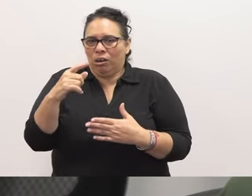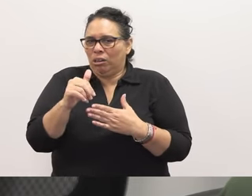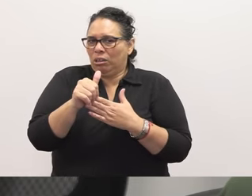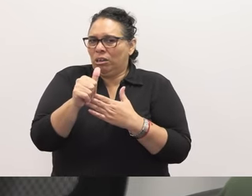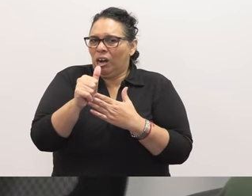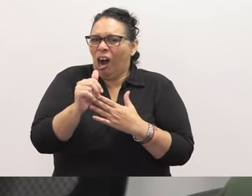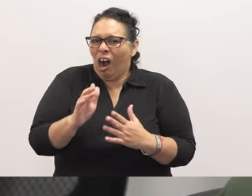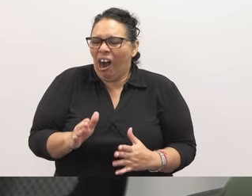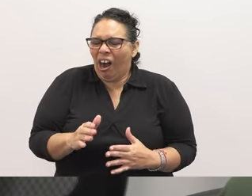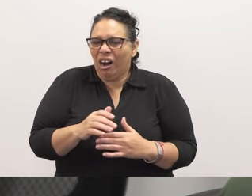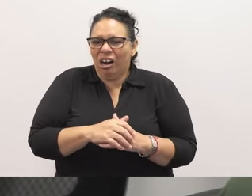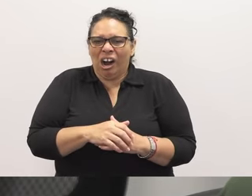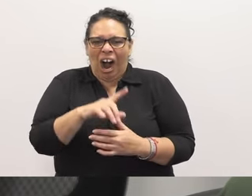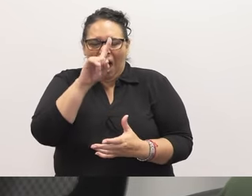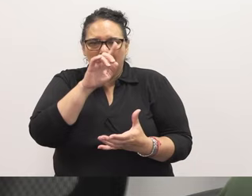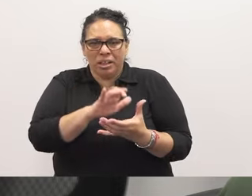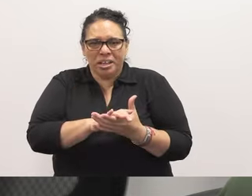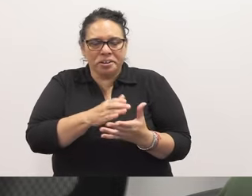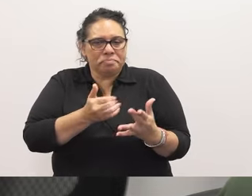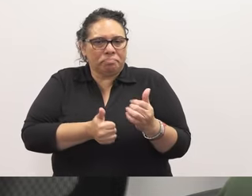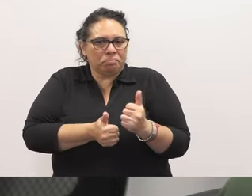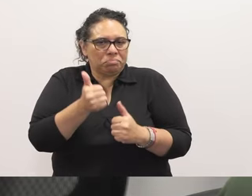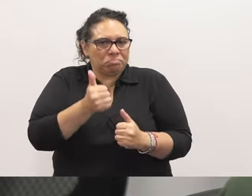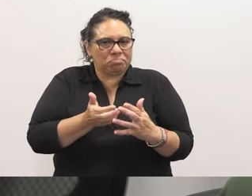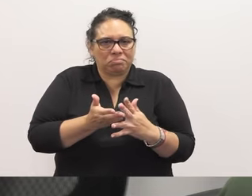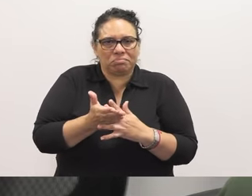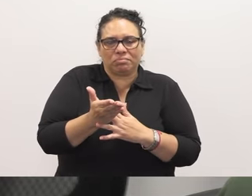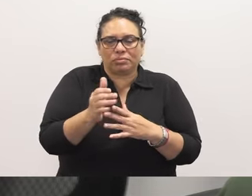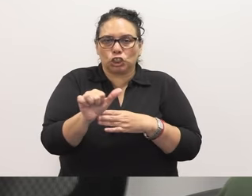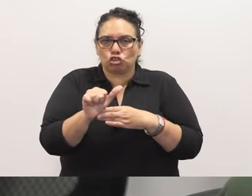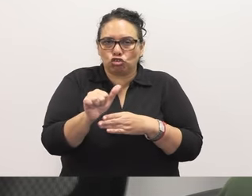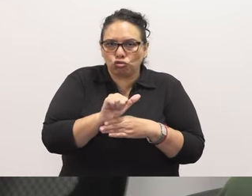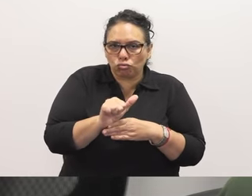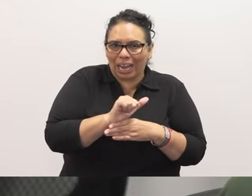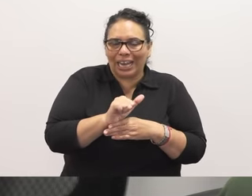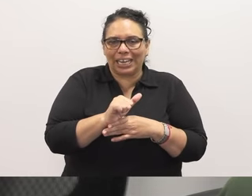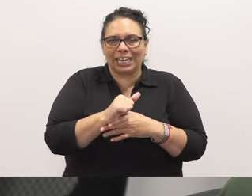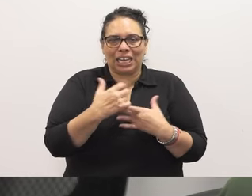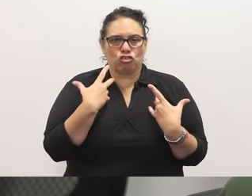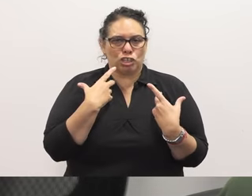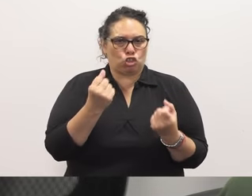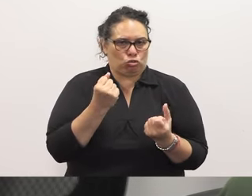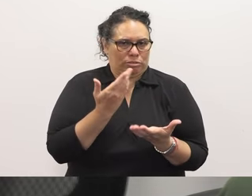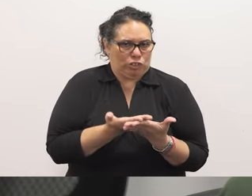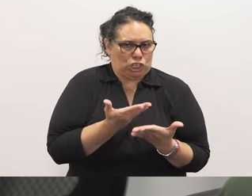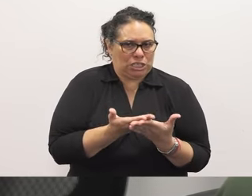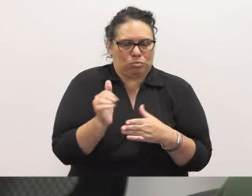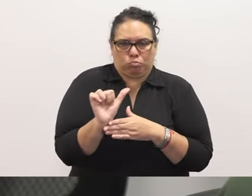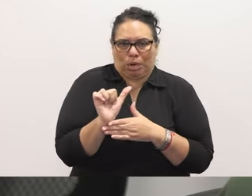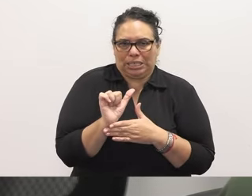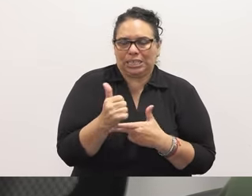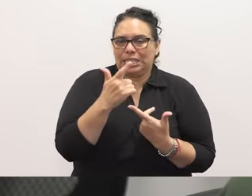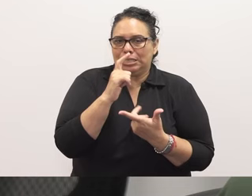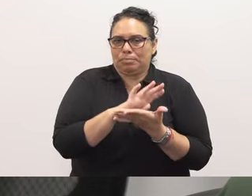are being trained in restorative practices. And I think it's become the norm at many